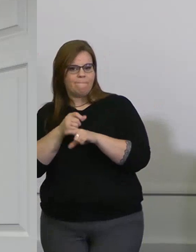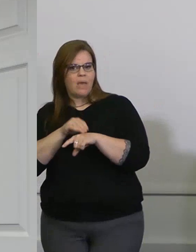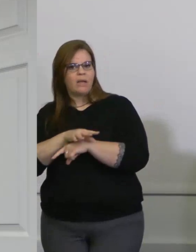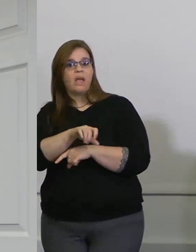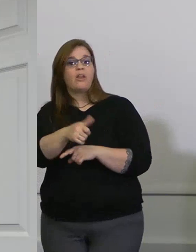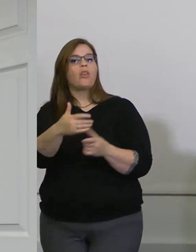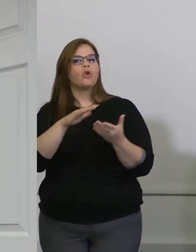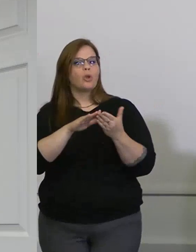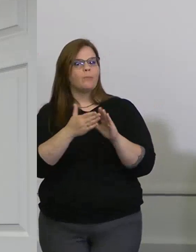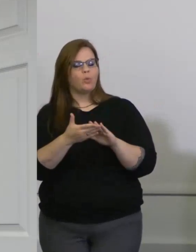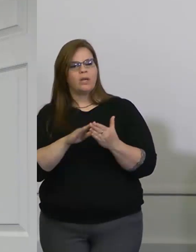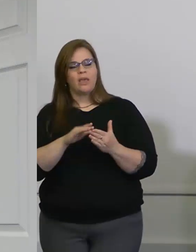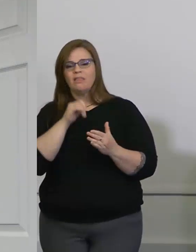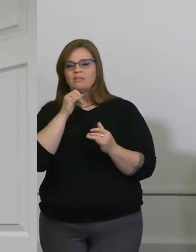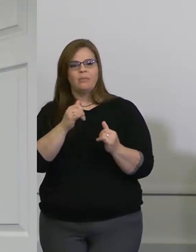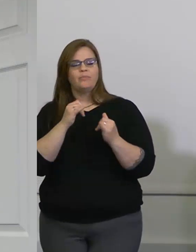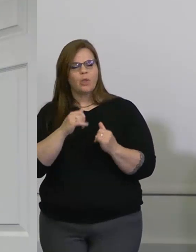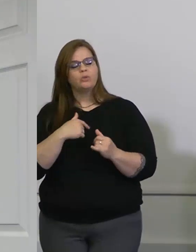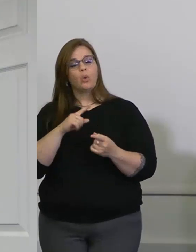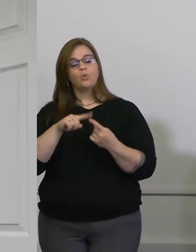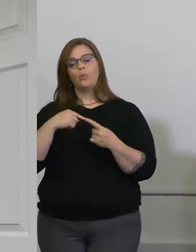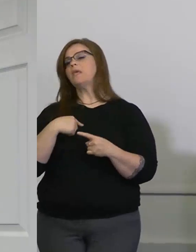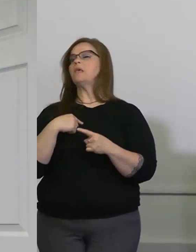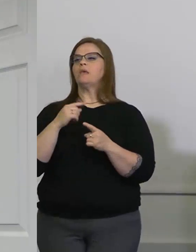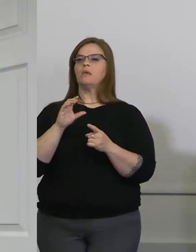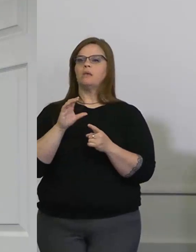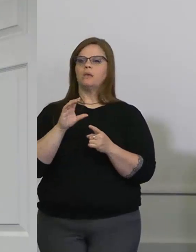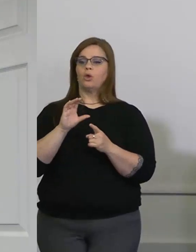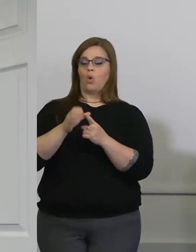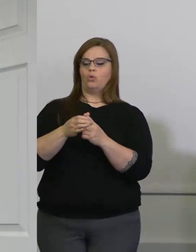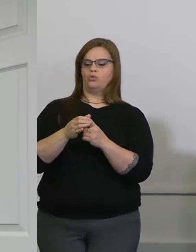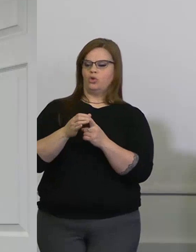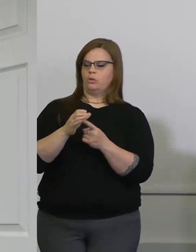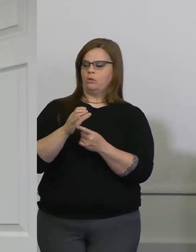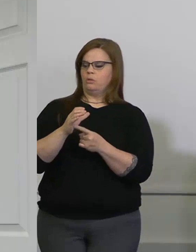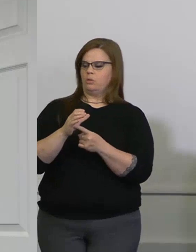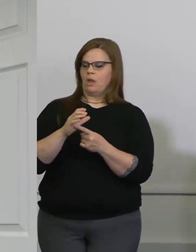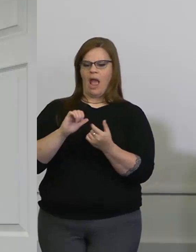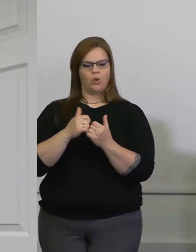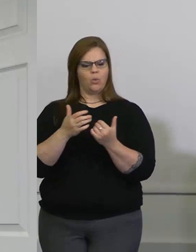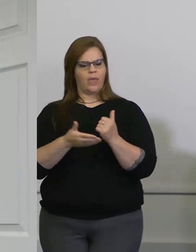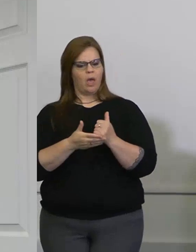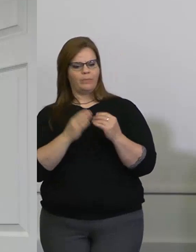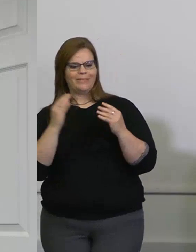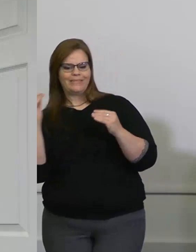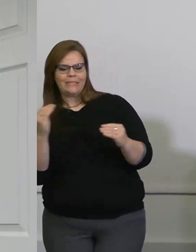And and so for me, I think culture is about how do we help educate people to know those things so that when that